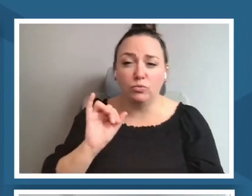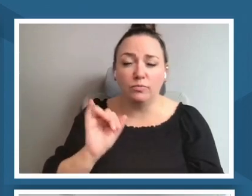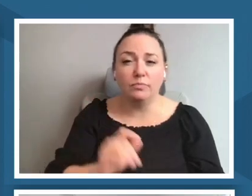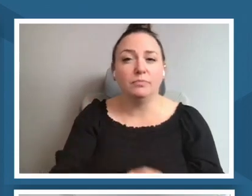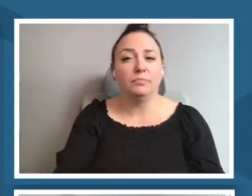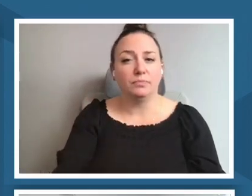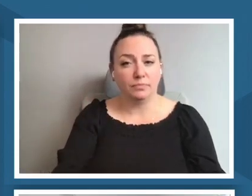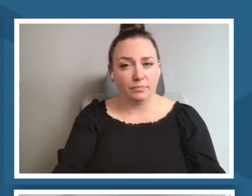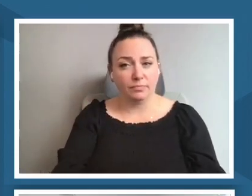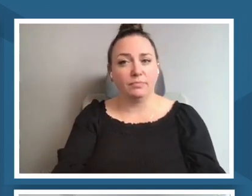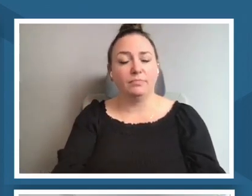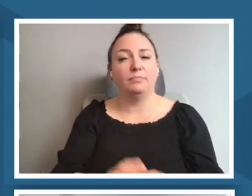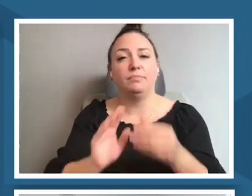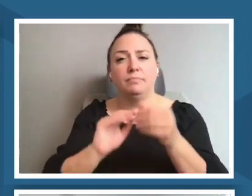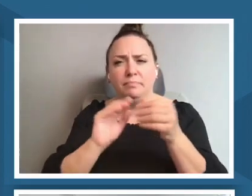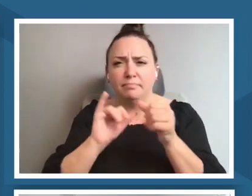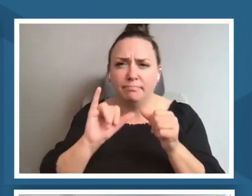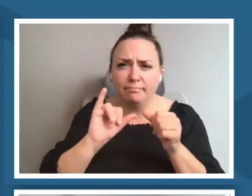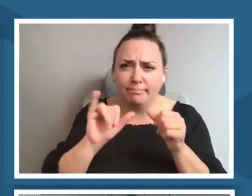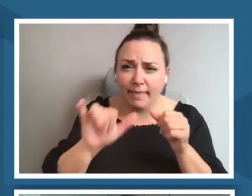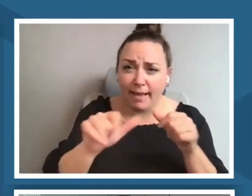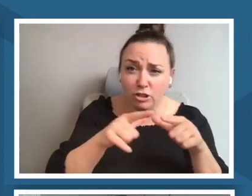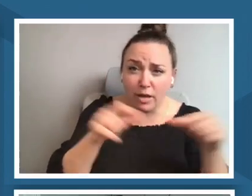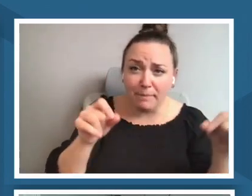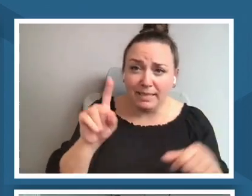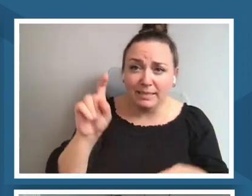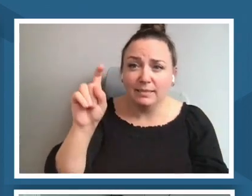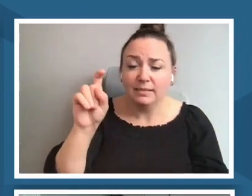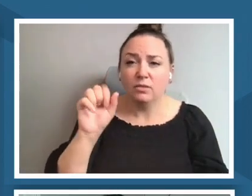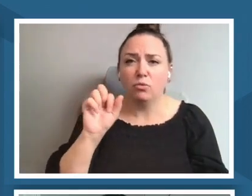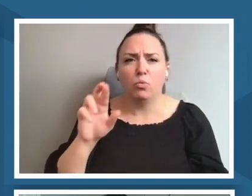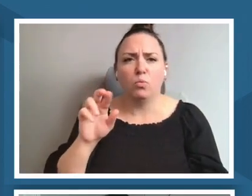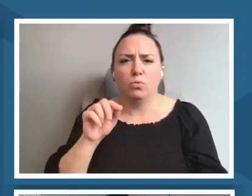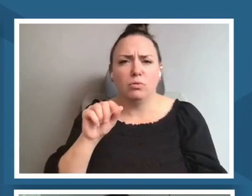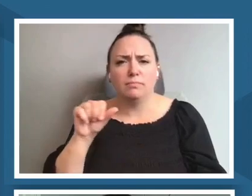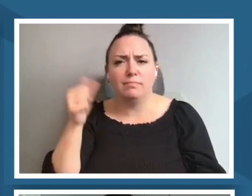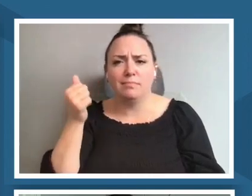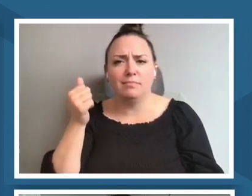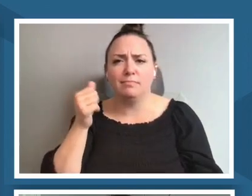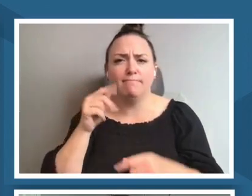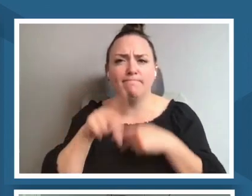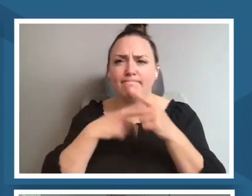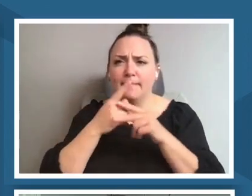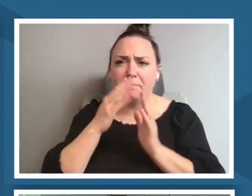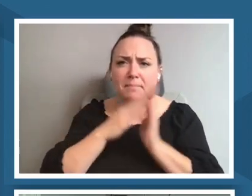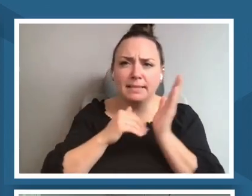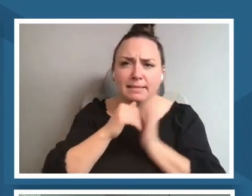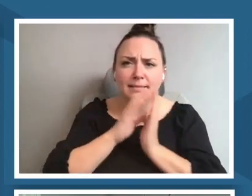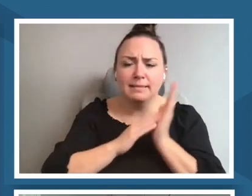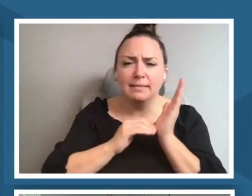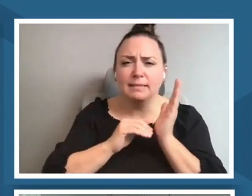it's japanese or another kind of